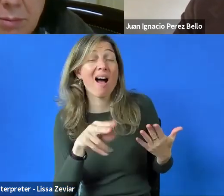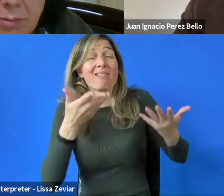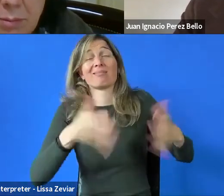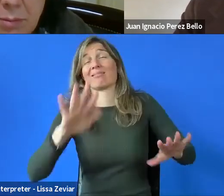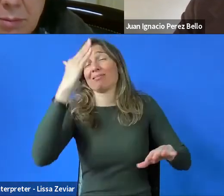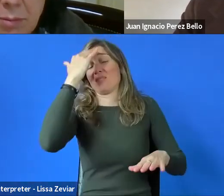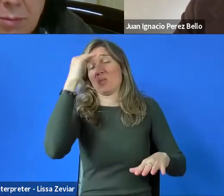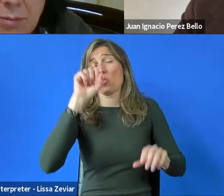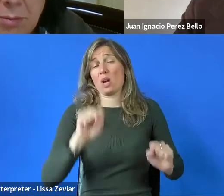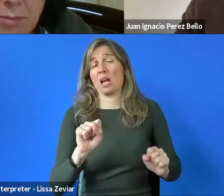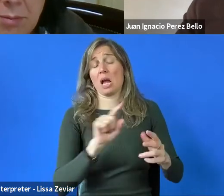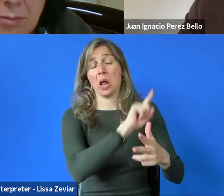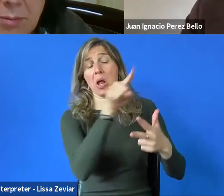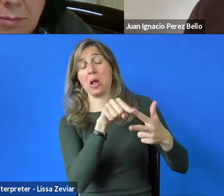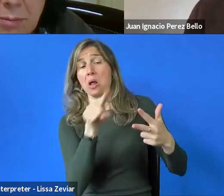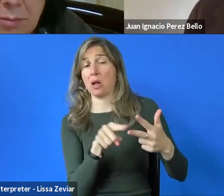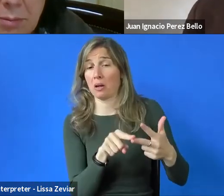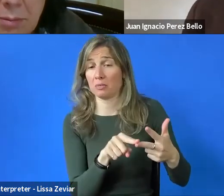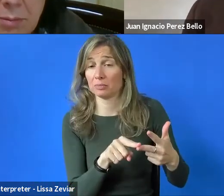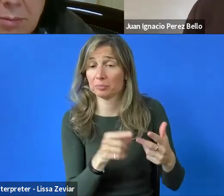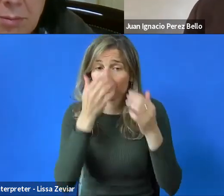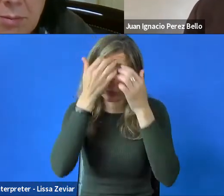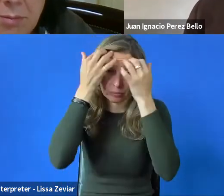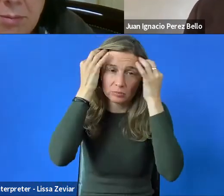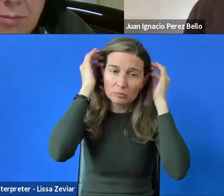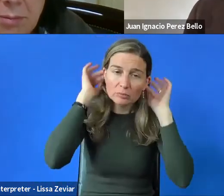mentioned by Miss Krumova of Article 4 of the optional protocol.